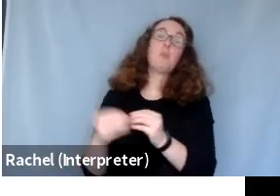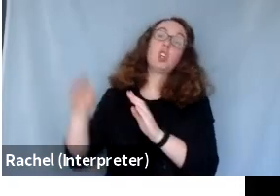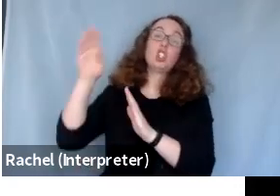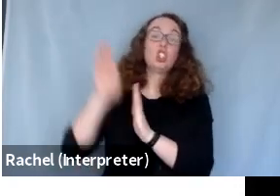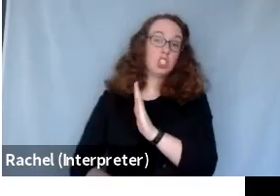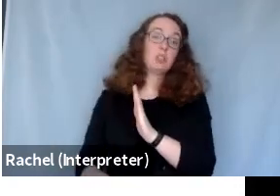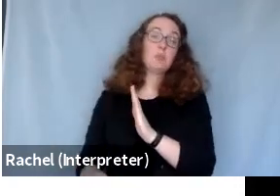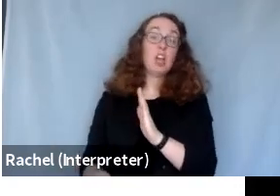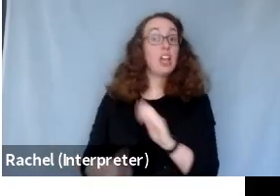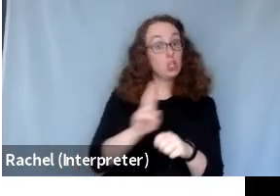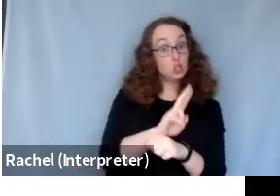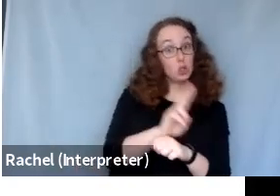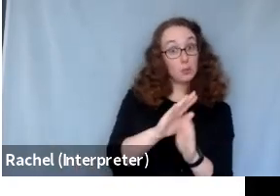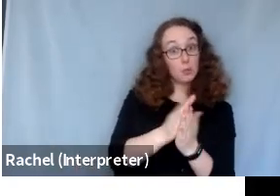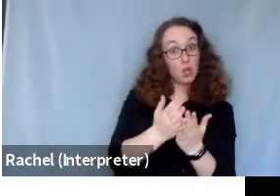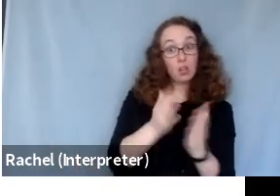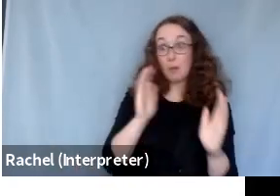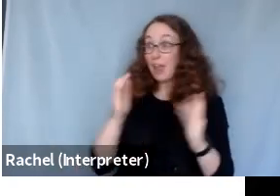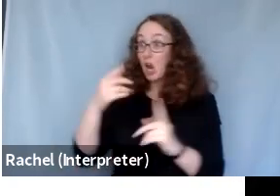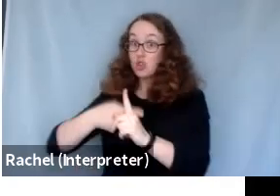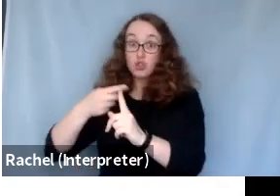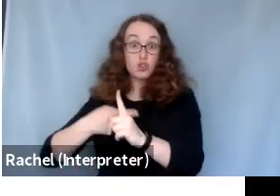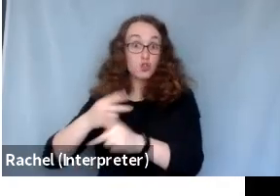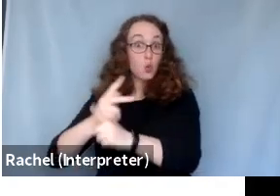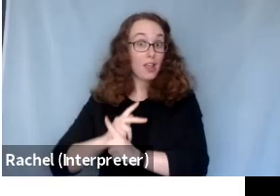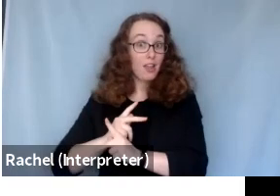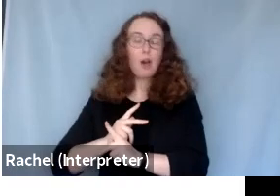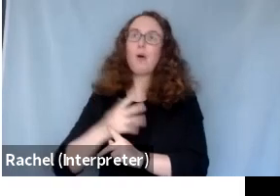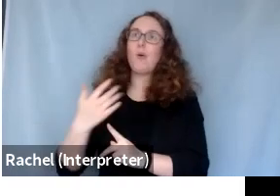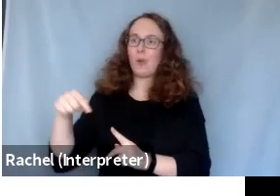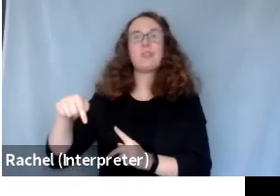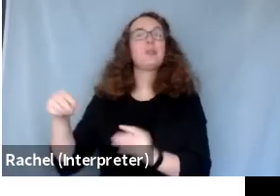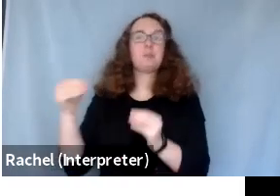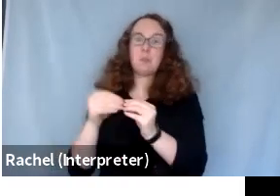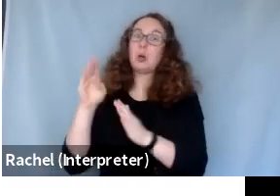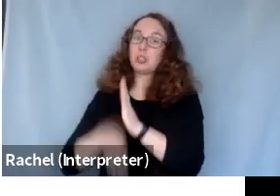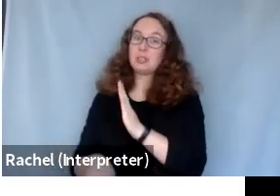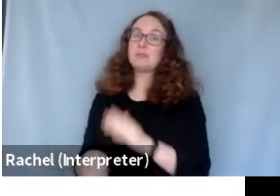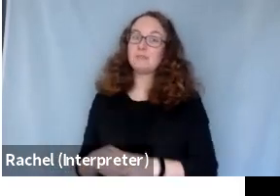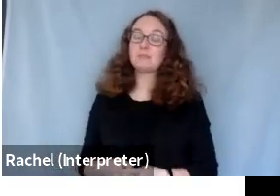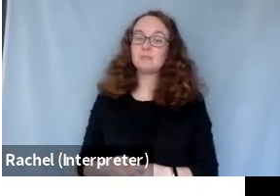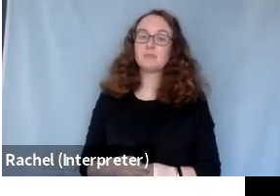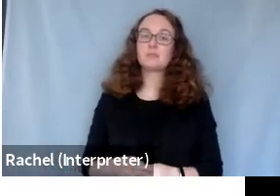a ton of options for everybody and we've got a really skilled staff of of really previous students, that's what we